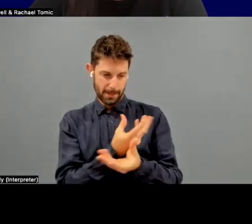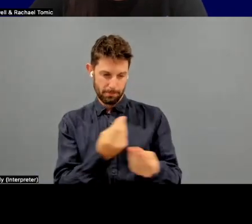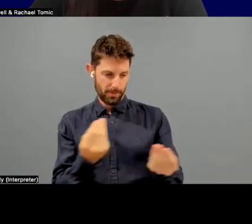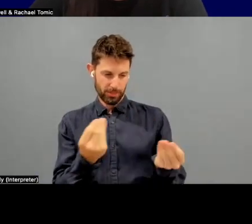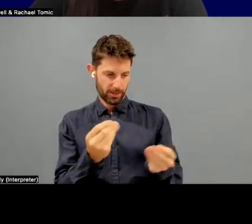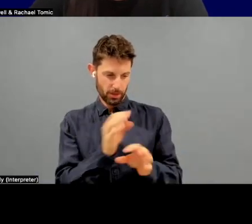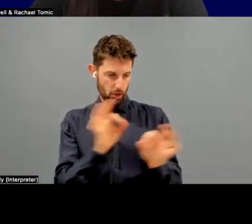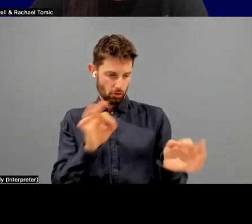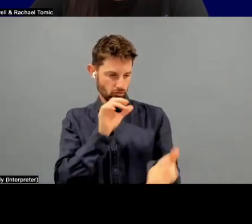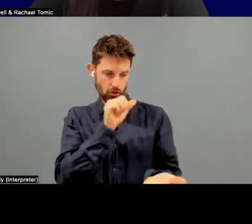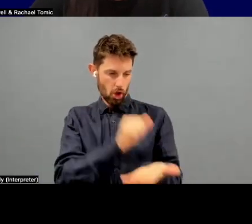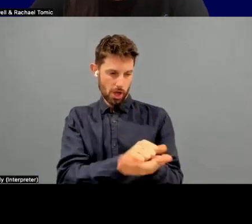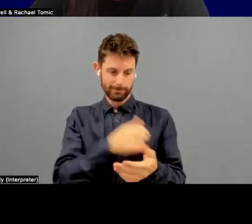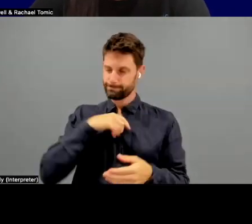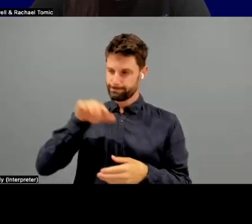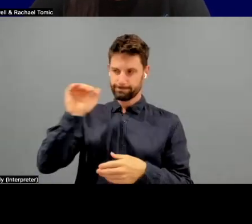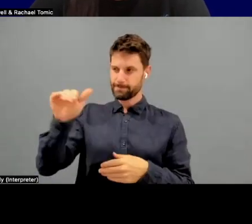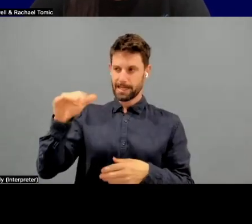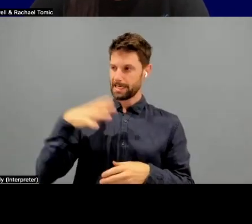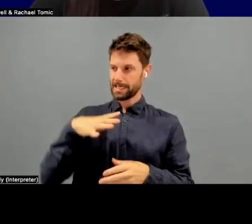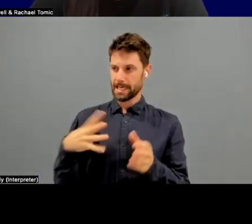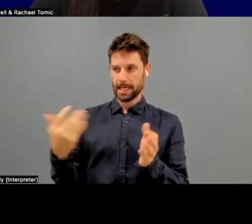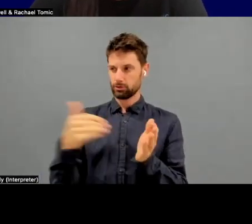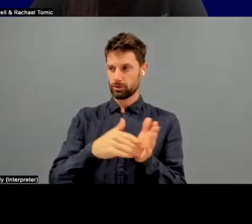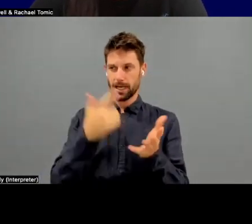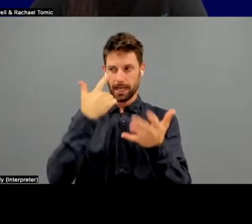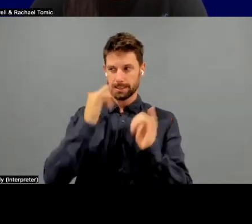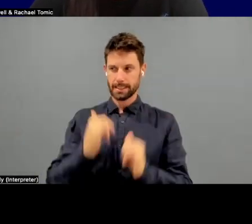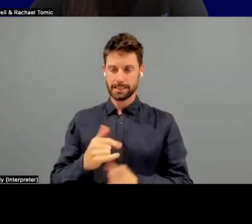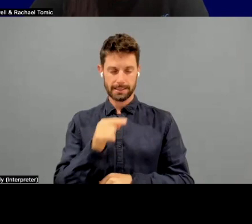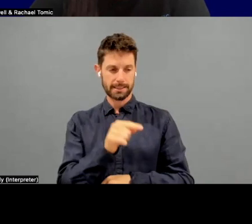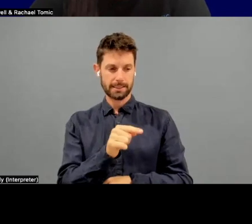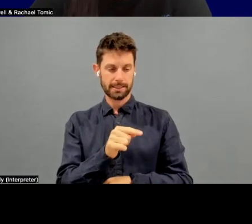her that was impacting on her development. So, the only reason we went back to the